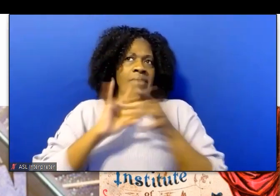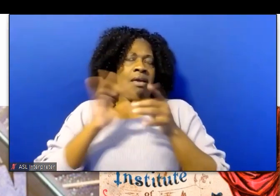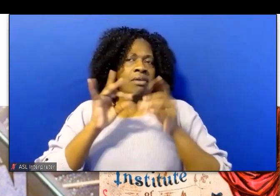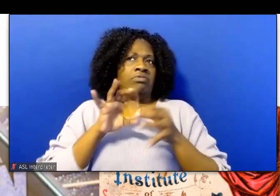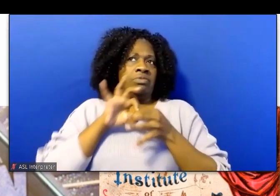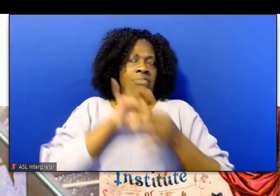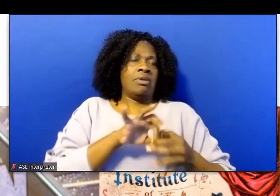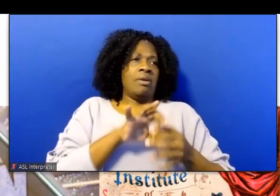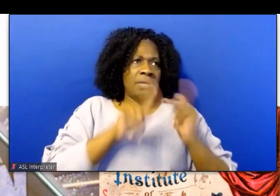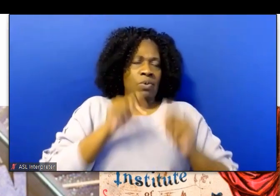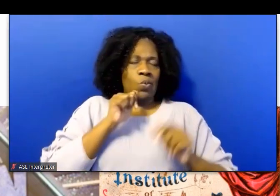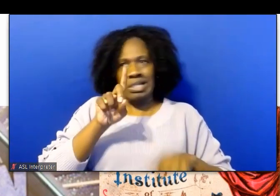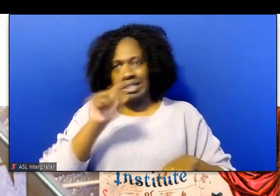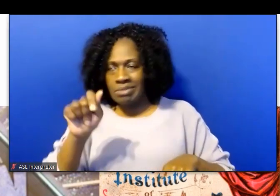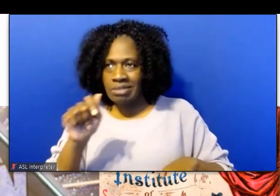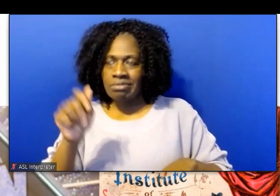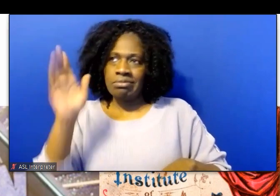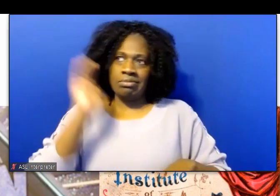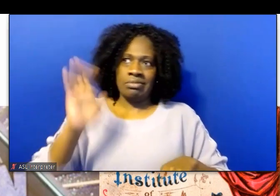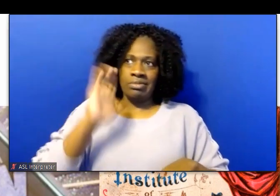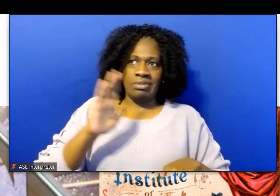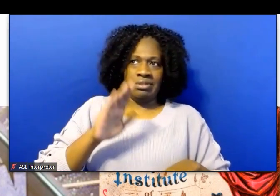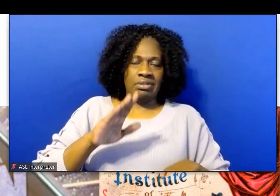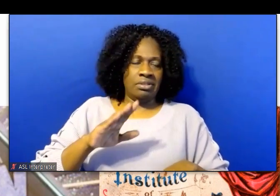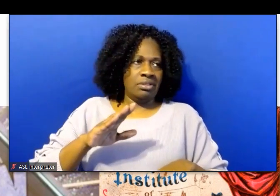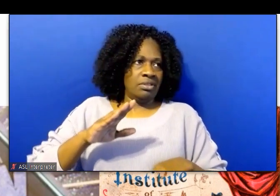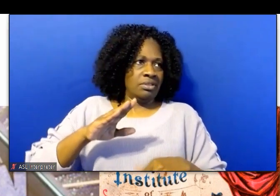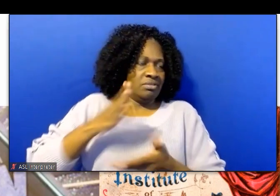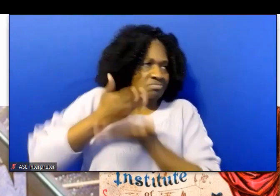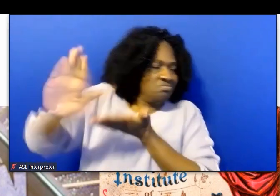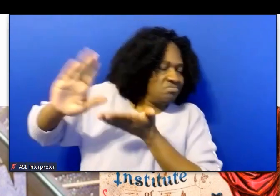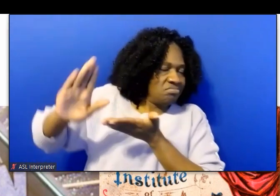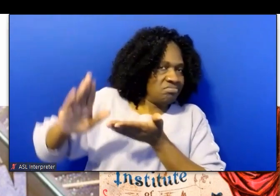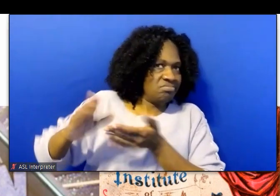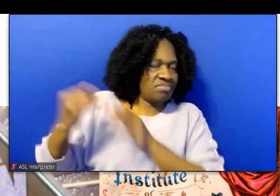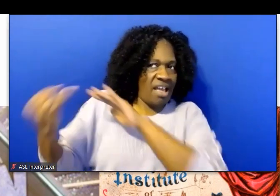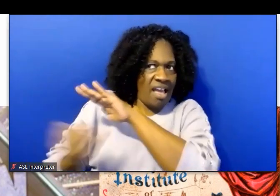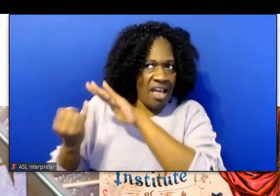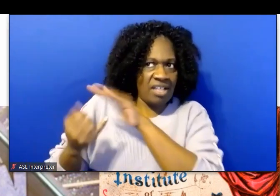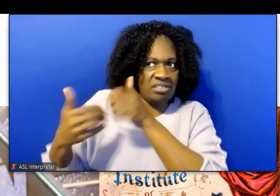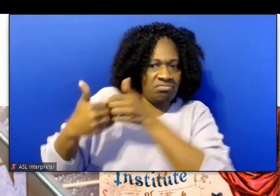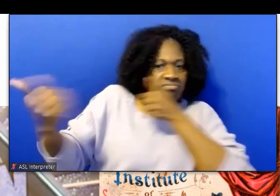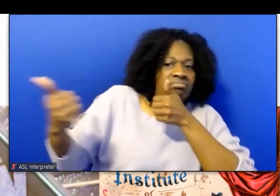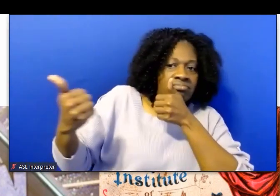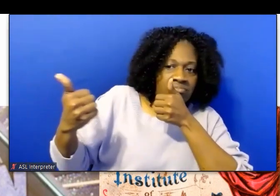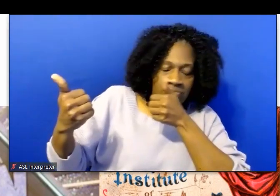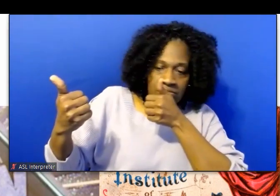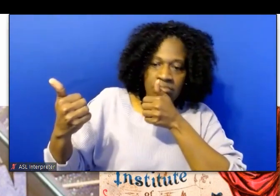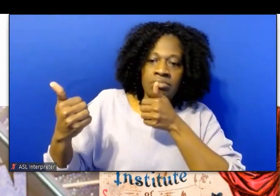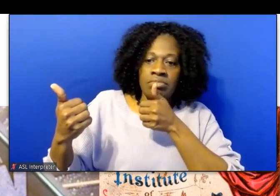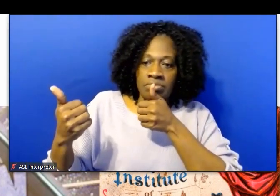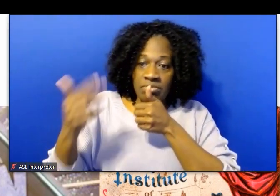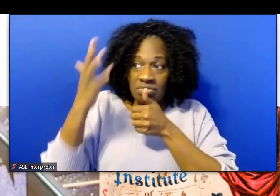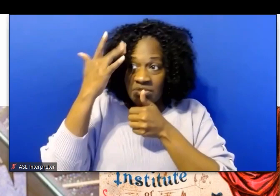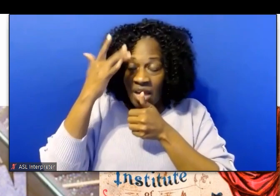People with disabilities were shut away and isolated and segregated because you didn't want